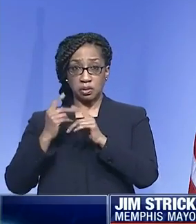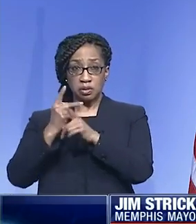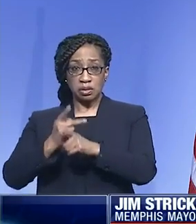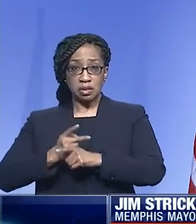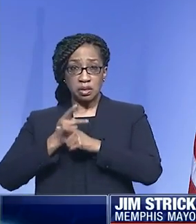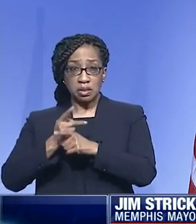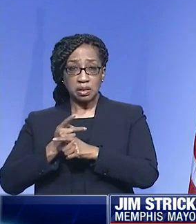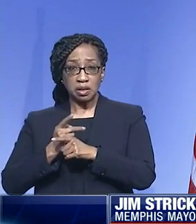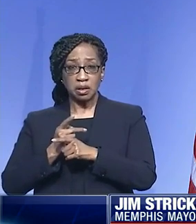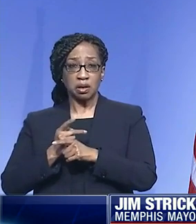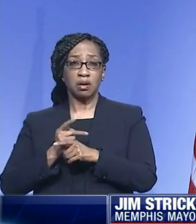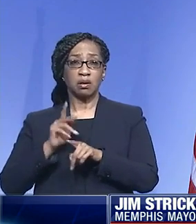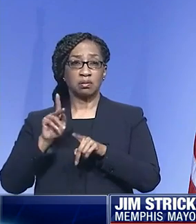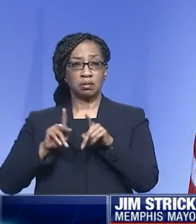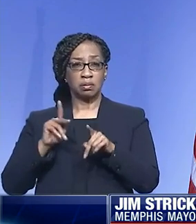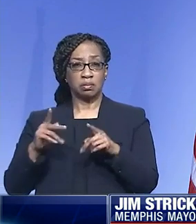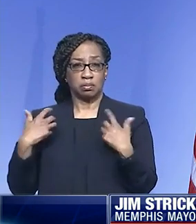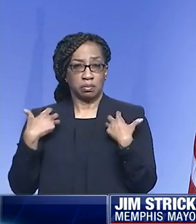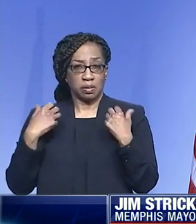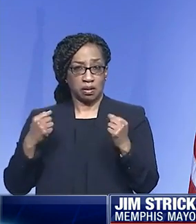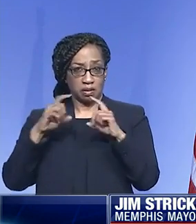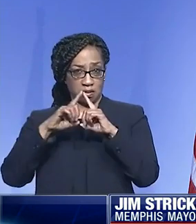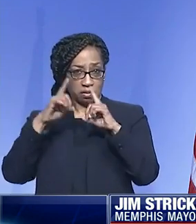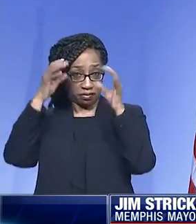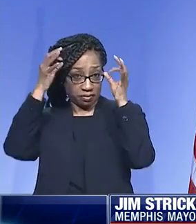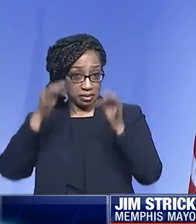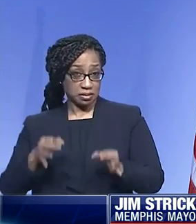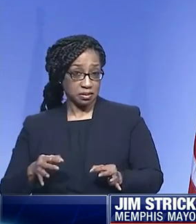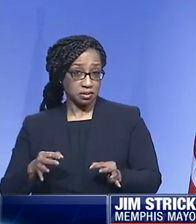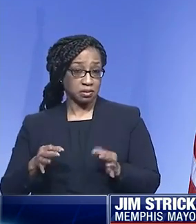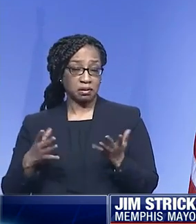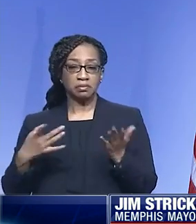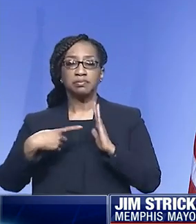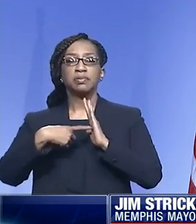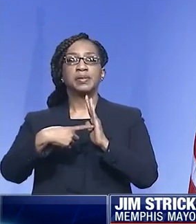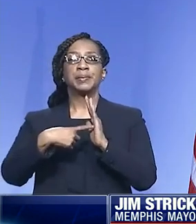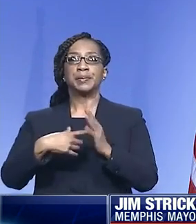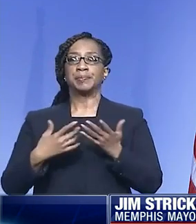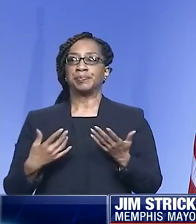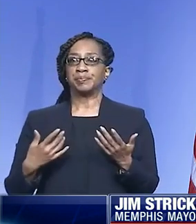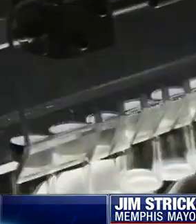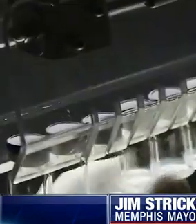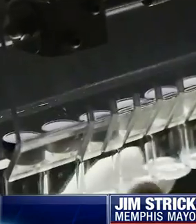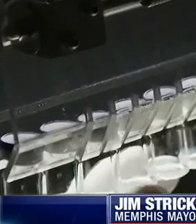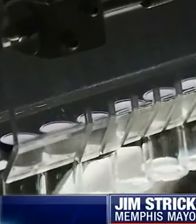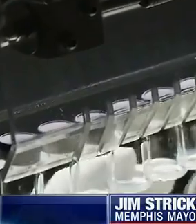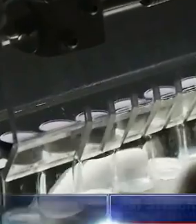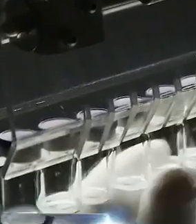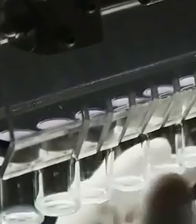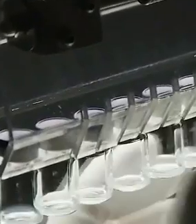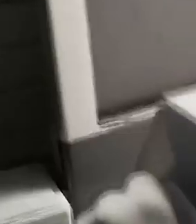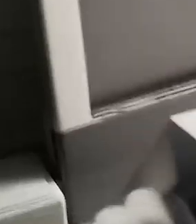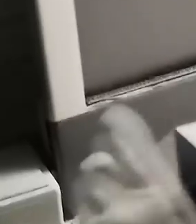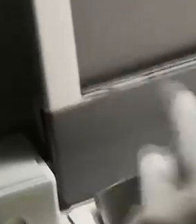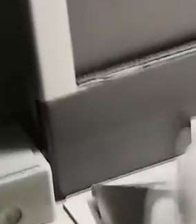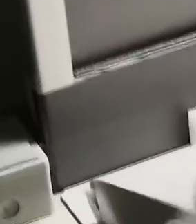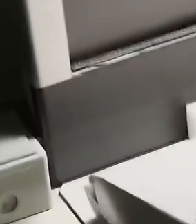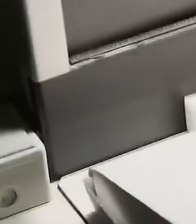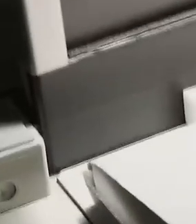COVID-19 DOSES EXPIRED. THE THE COUNTY THE COUNTY HEALTH DEPARTMENT DEPARTMENT IS DEPARTMENT IS STILL DEPARTMENT IS STILL IN DEPARTMENT IS STILL IN CHARGE. OF OF PUBLIC OF PUBLIC HEALTH OF PUBLIC HEALTH DECISIONS.